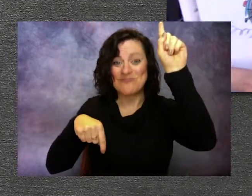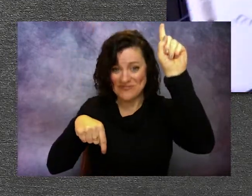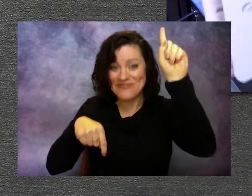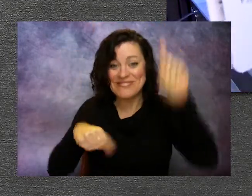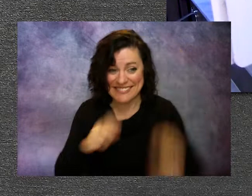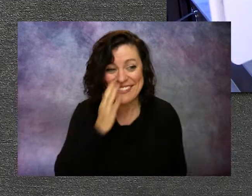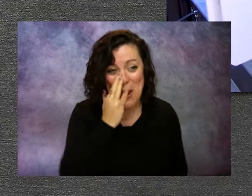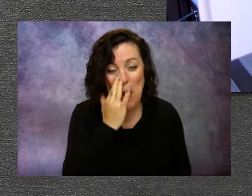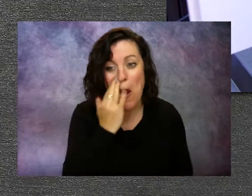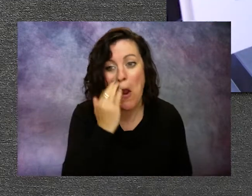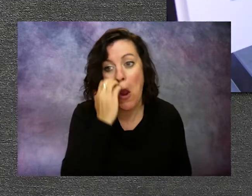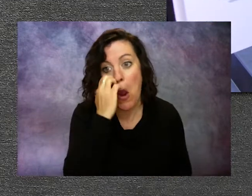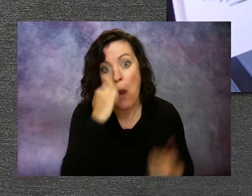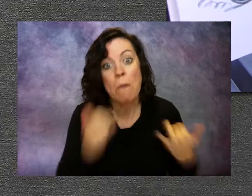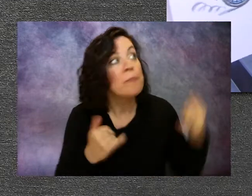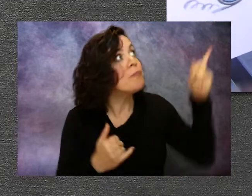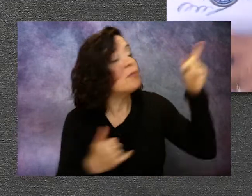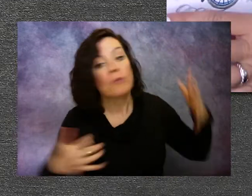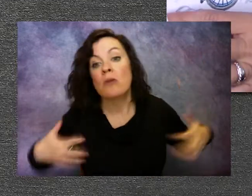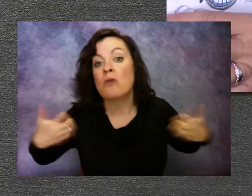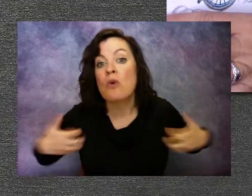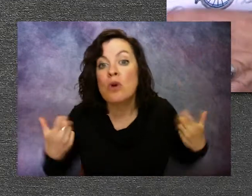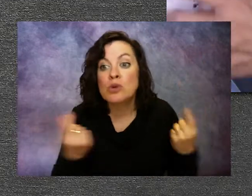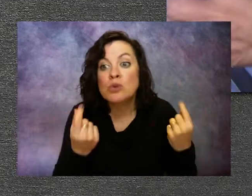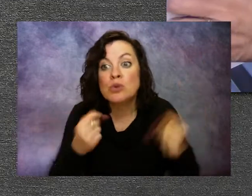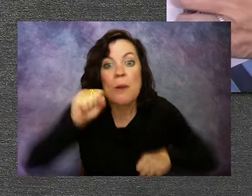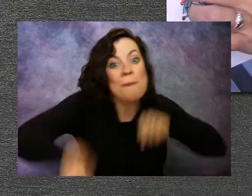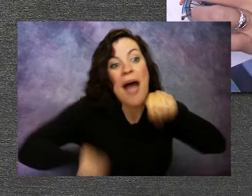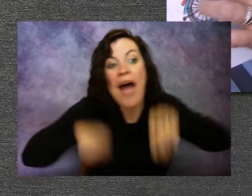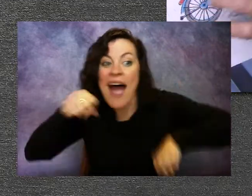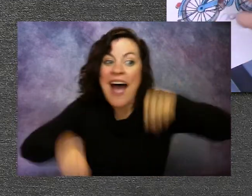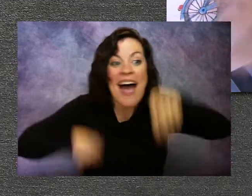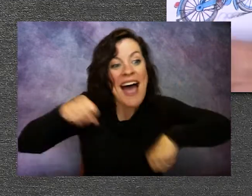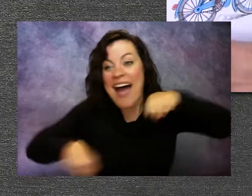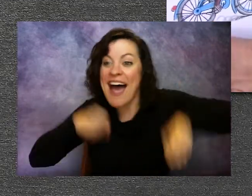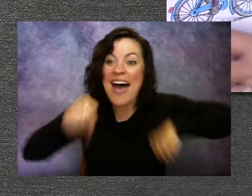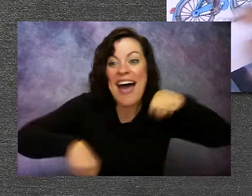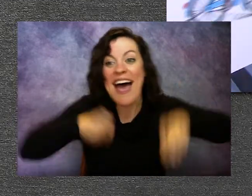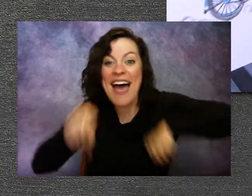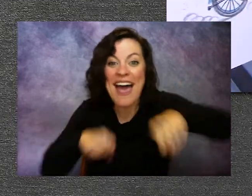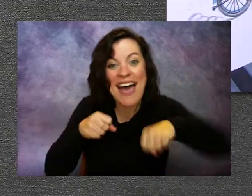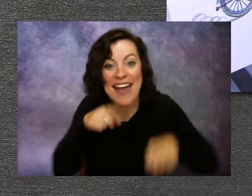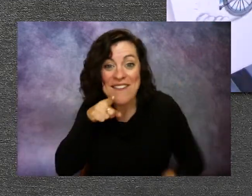Now George is riding his bike. In this page, George rides forward.